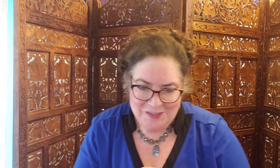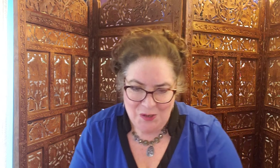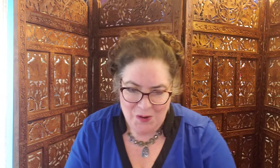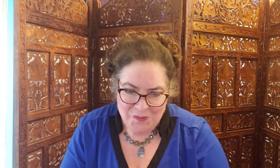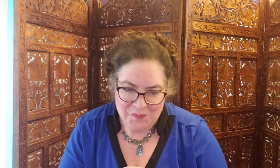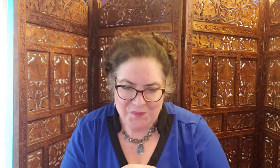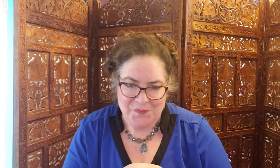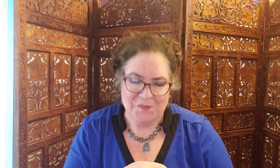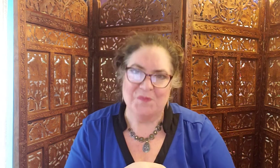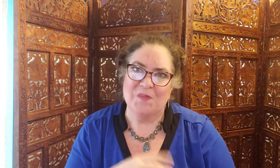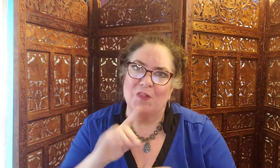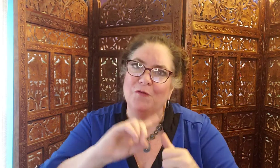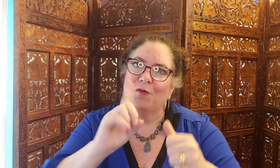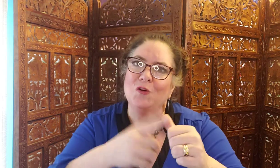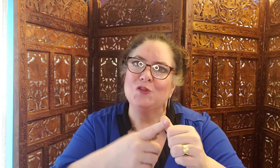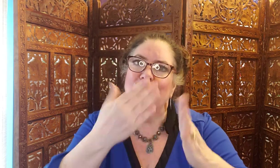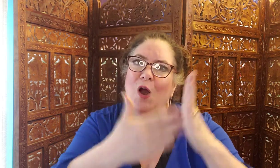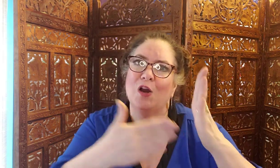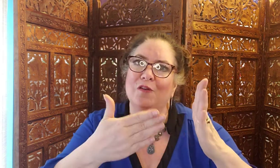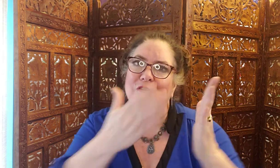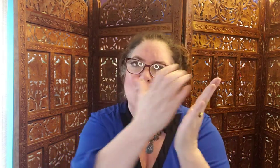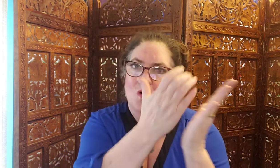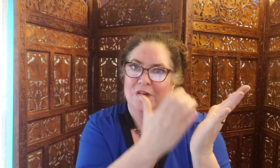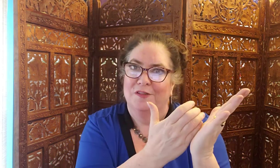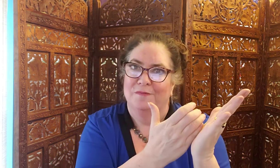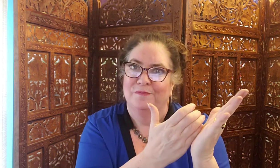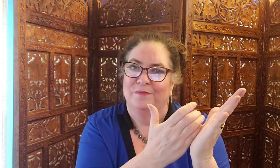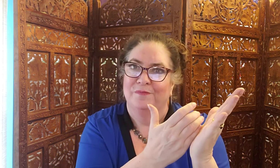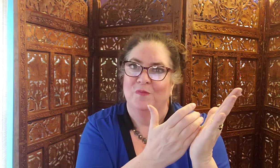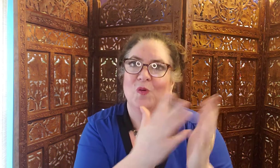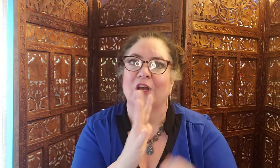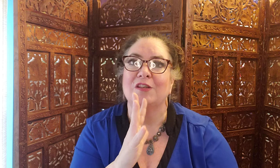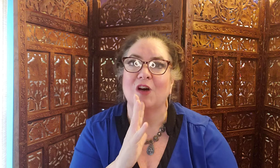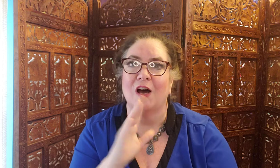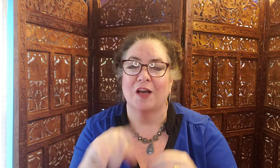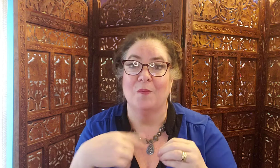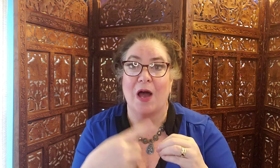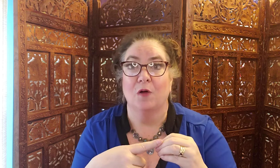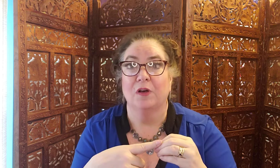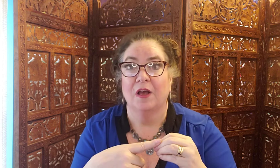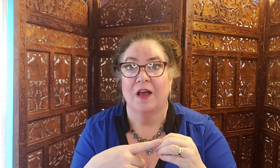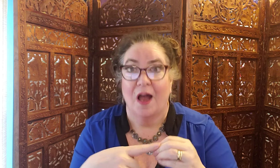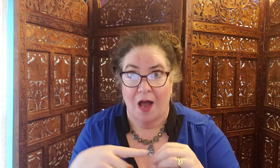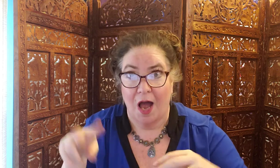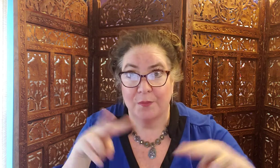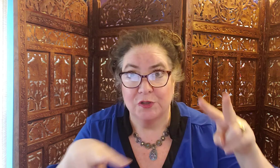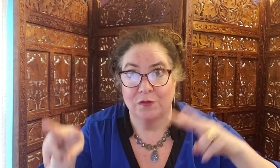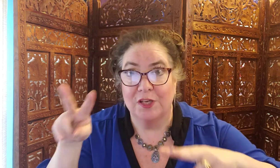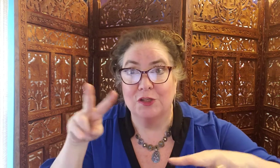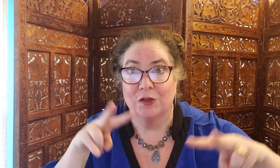So the first part of the course we're going to talk about observational